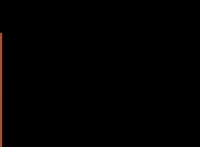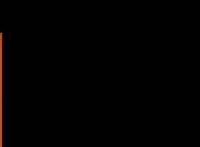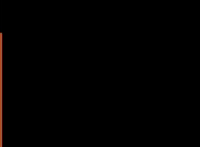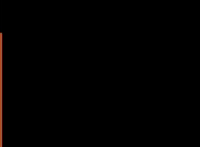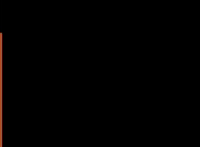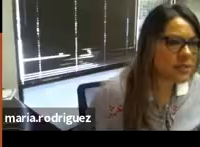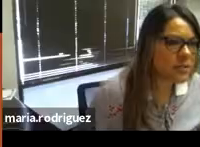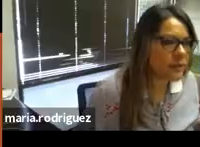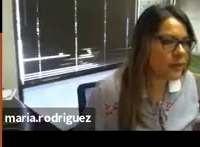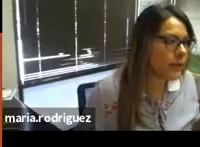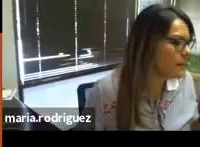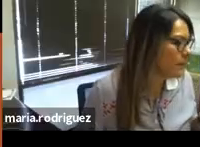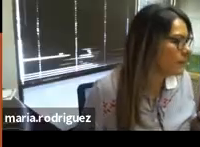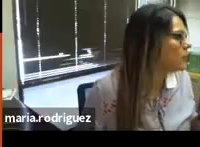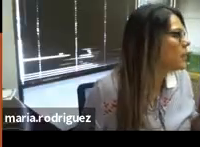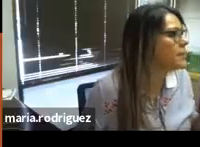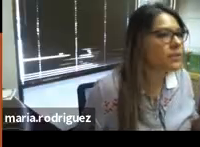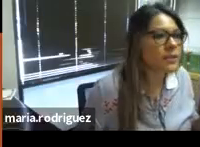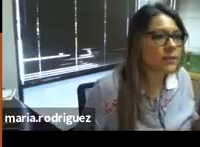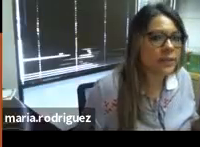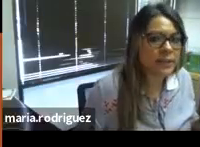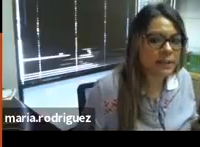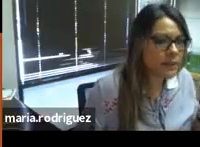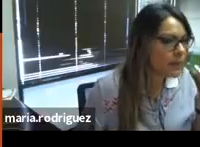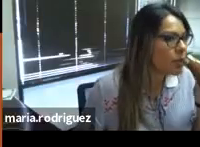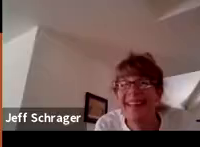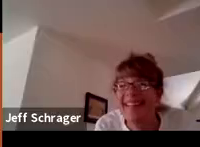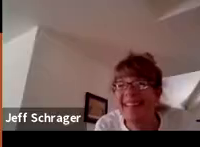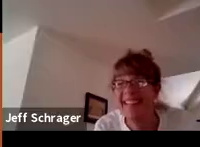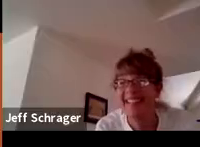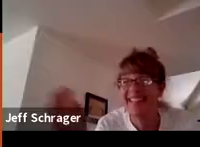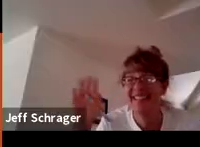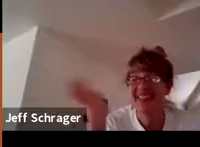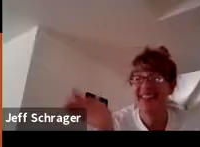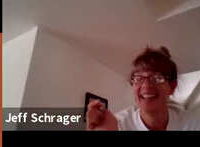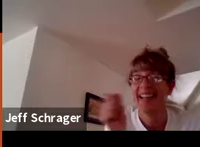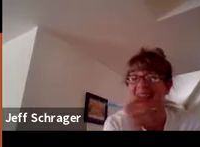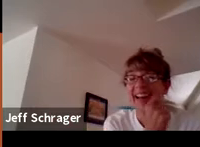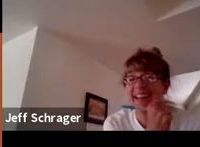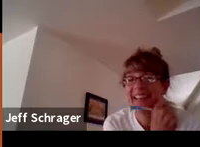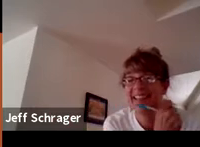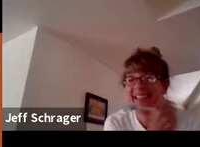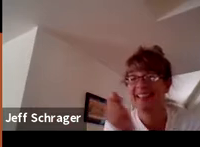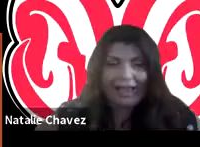maria.rodriguez: That it was going until 1230 or 30 Natalie Chavez: Know, we're an hour. Where are you. Hi.